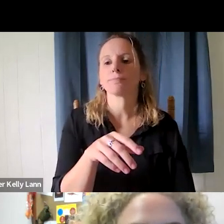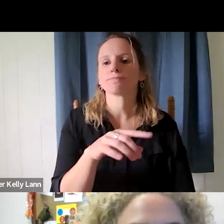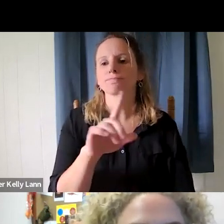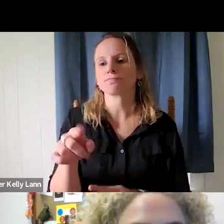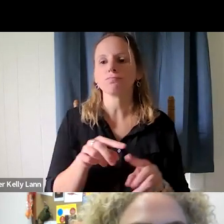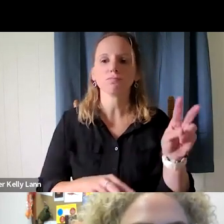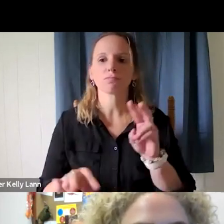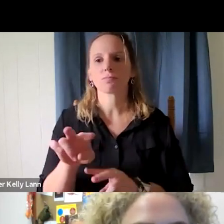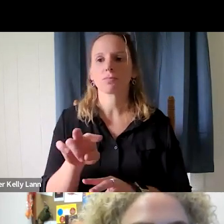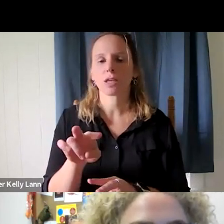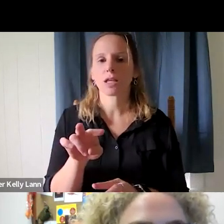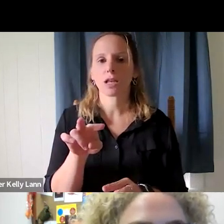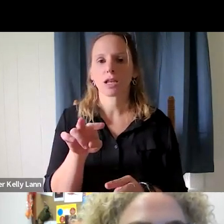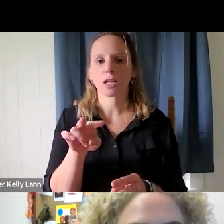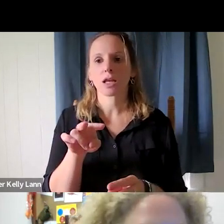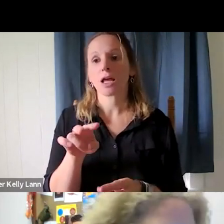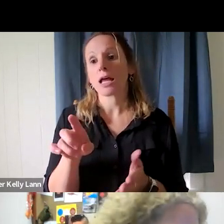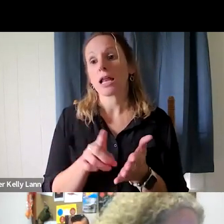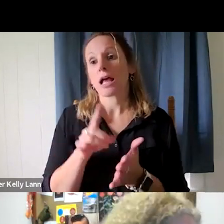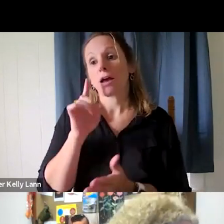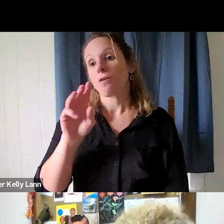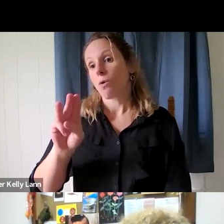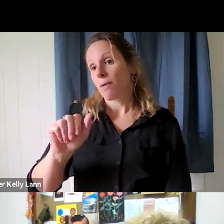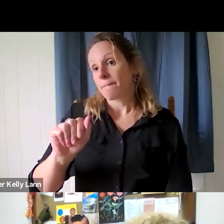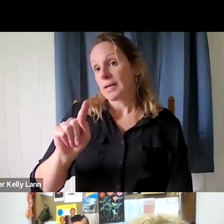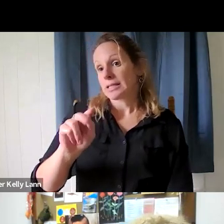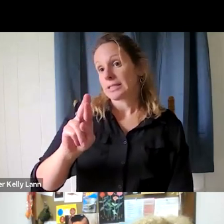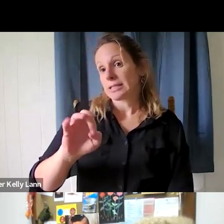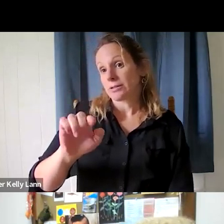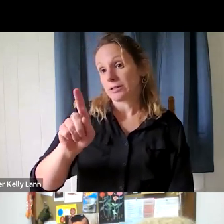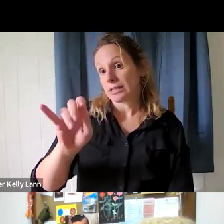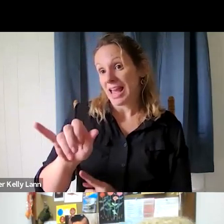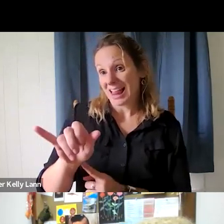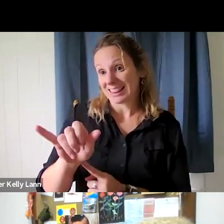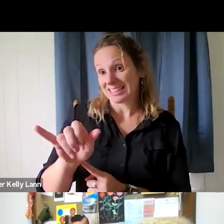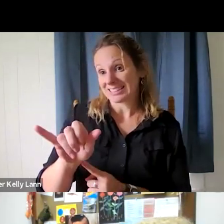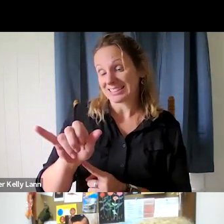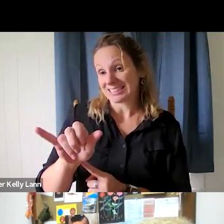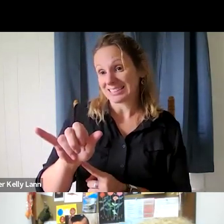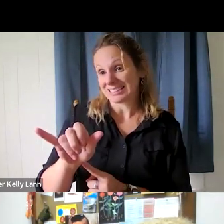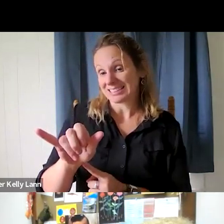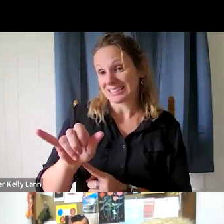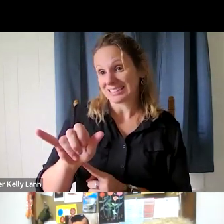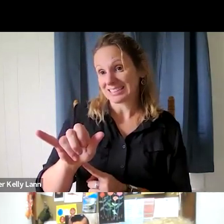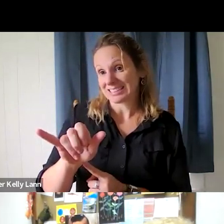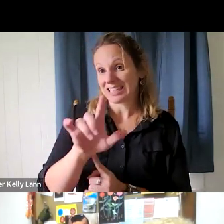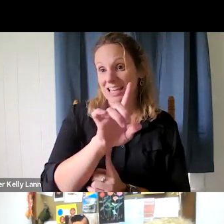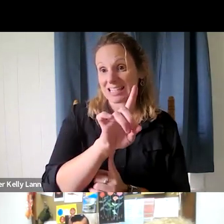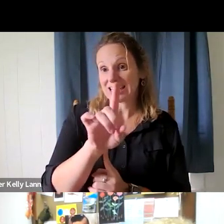at the definition of materiality, again, DDS is trying to determine